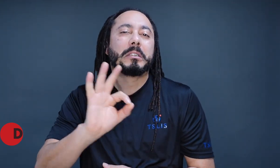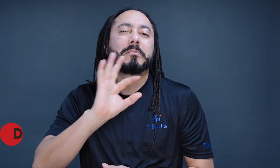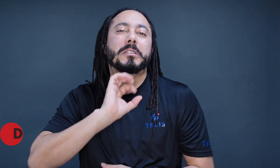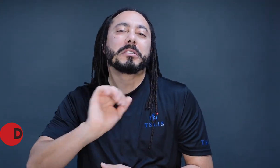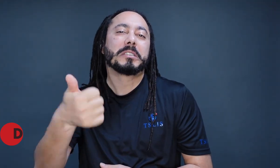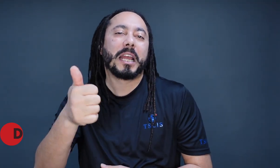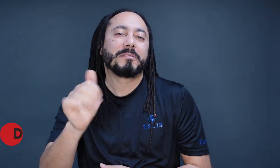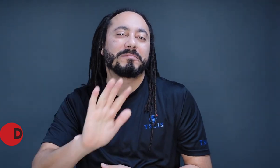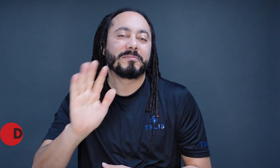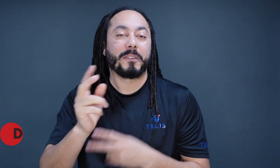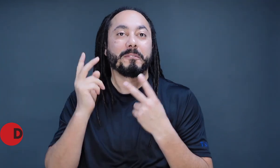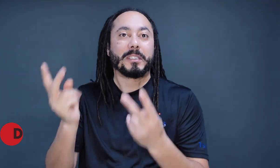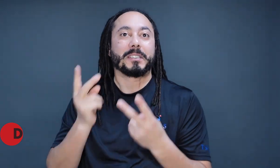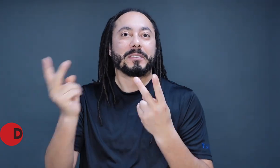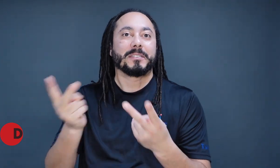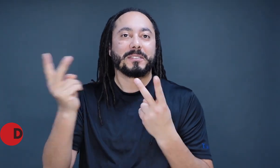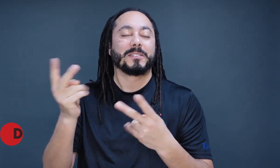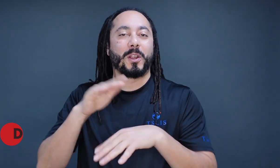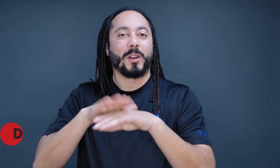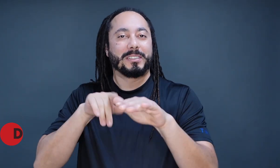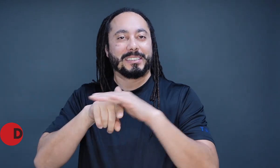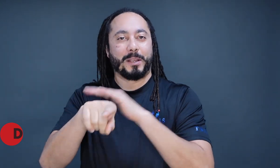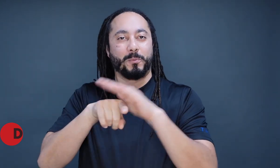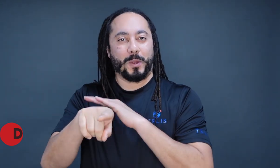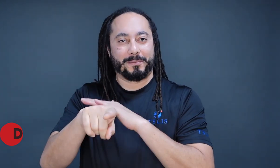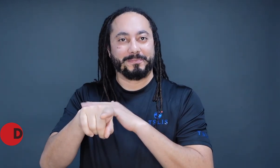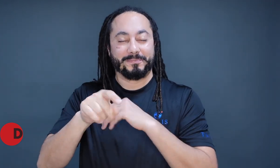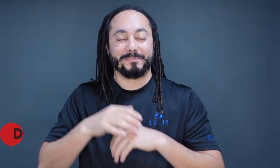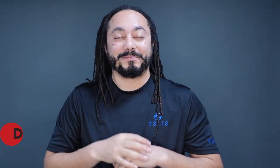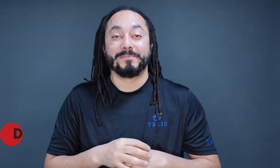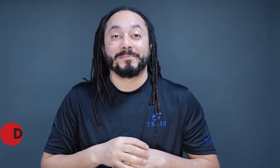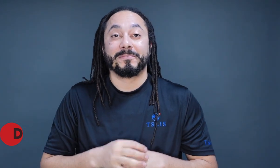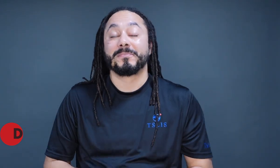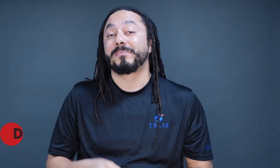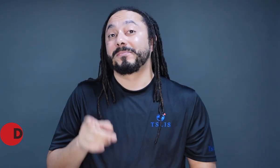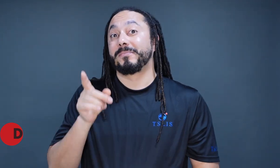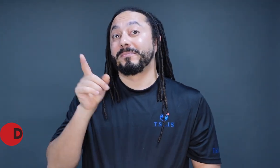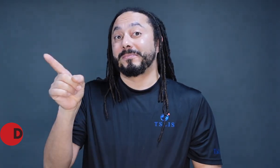the subway to see her. One day she took me to a bookstore